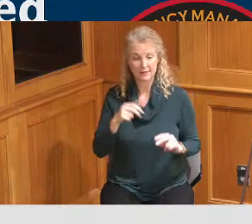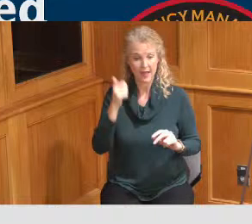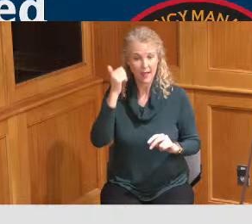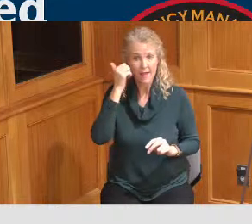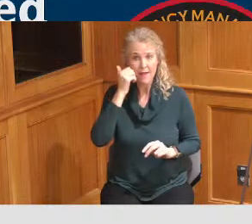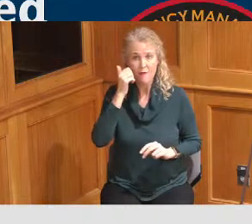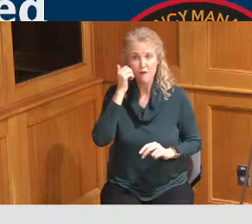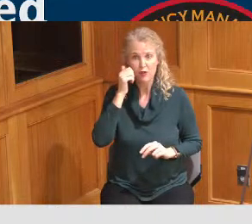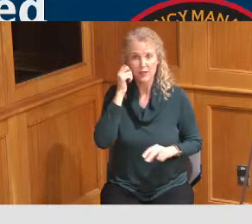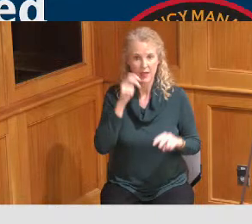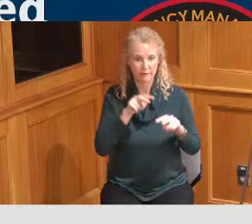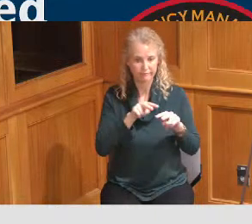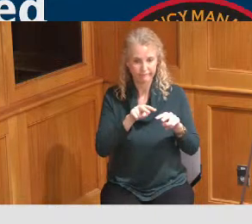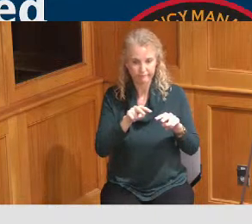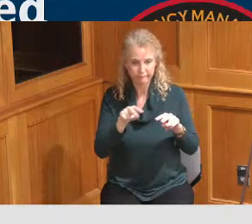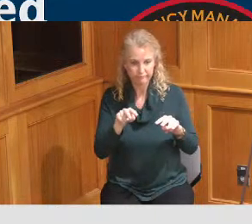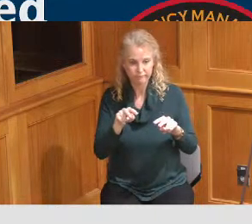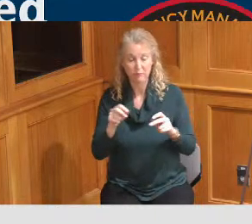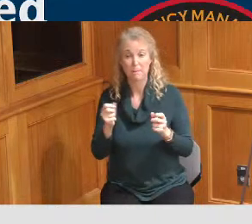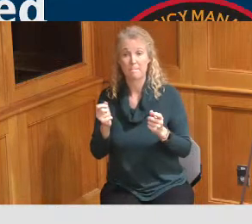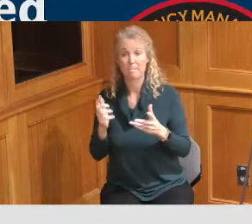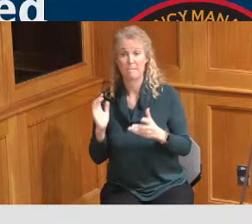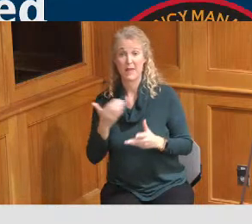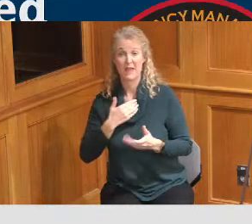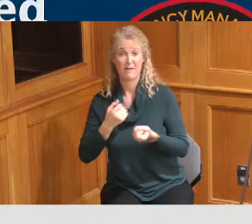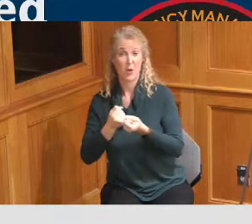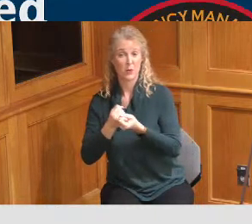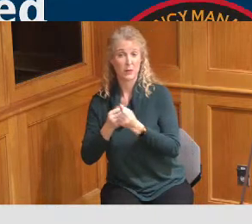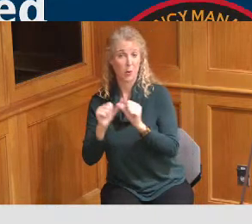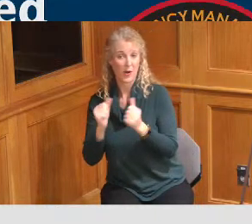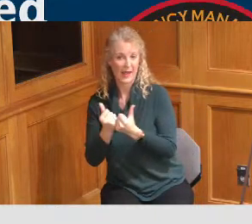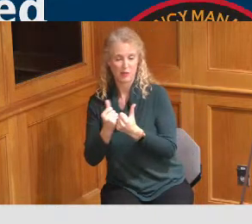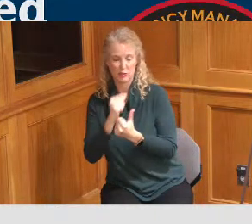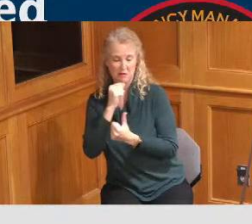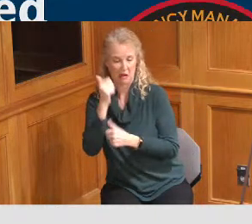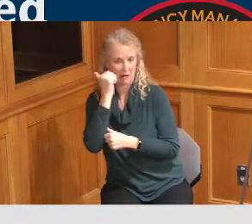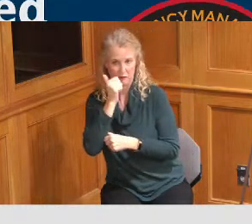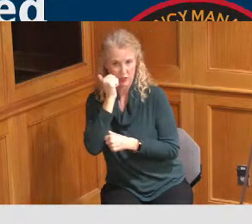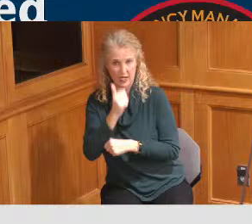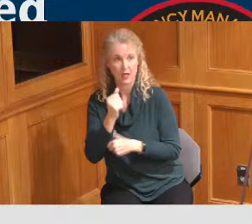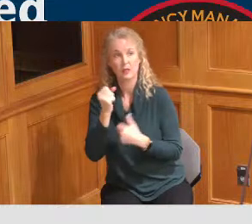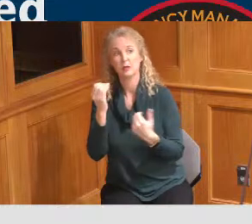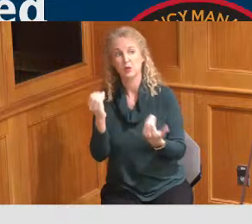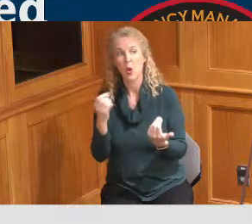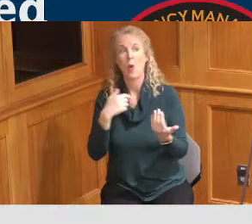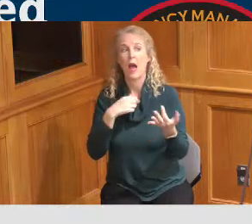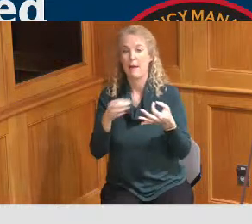a lot of our a lot of our support agencies and departments do not so I always explain to them